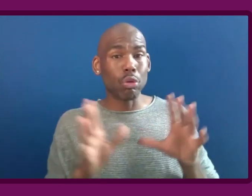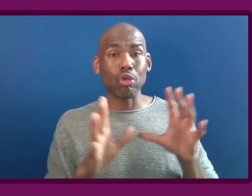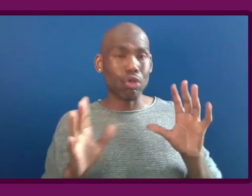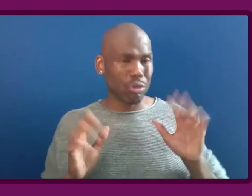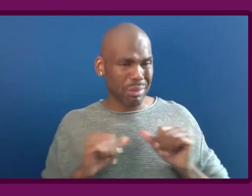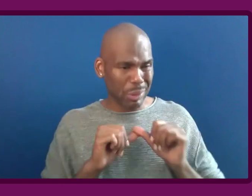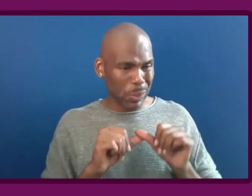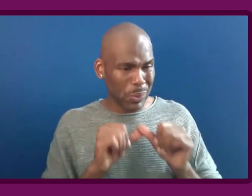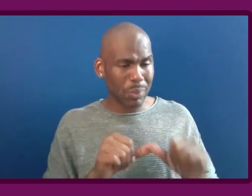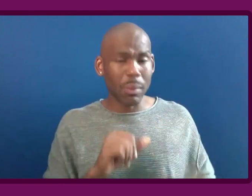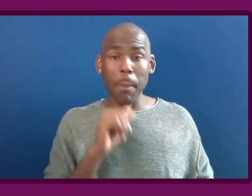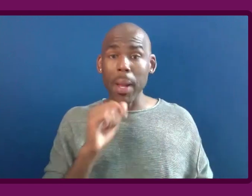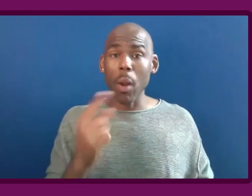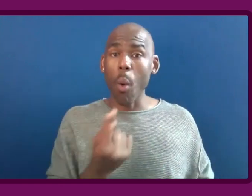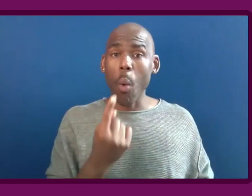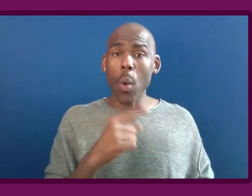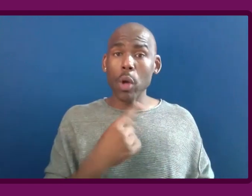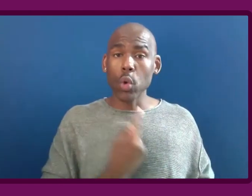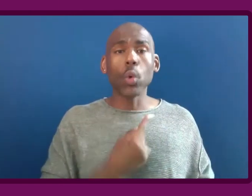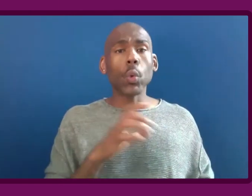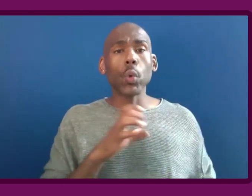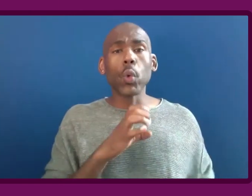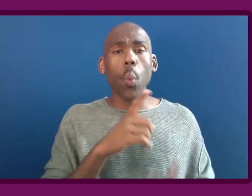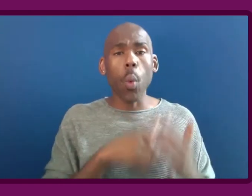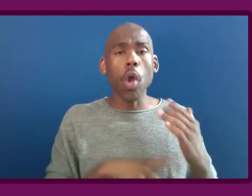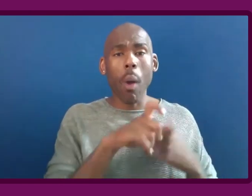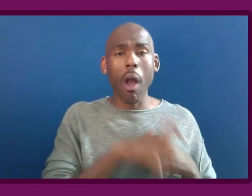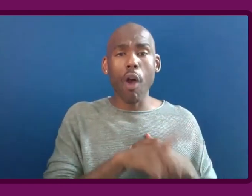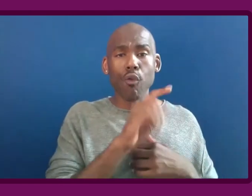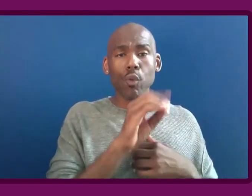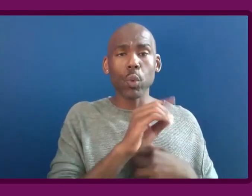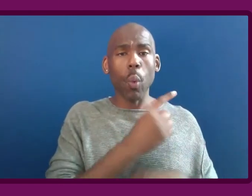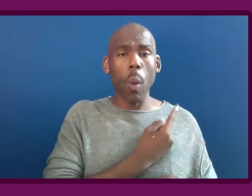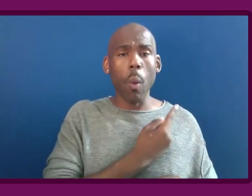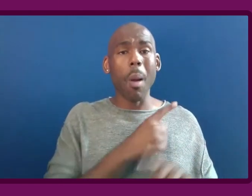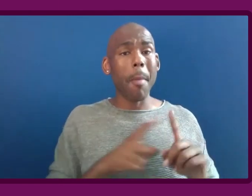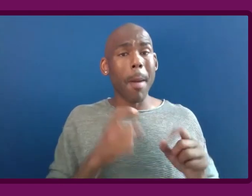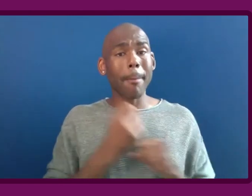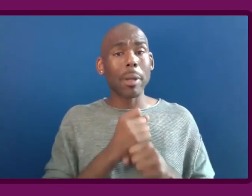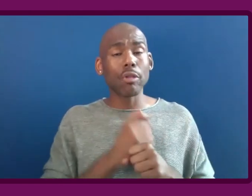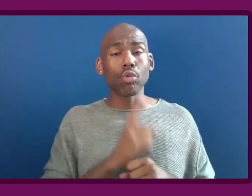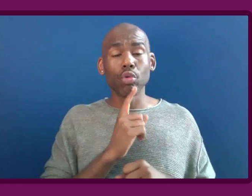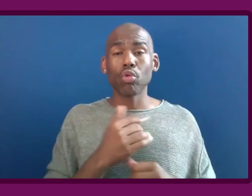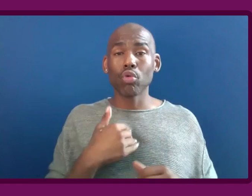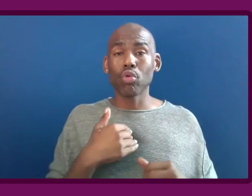So we have to find ourselves, give us strength together, and say, "I'm here, but I'm also part of